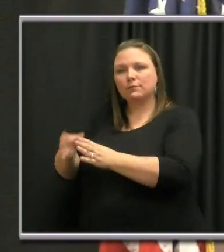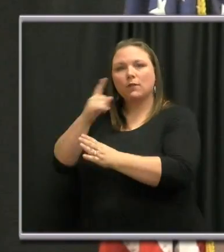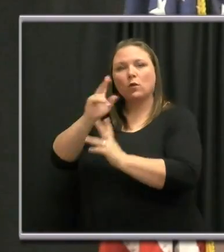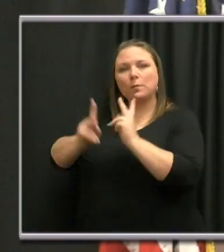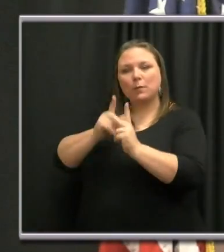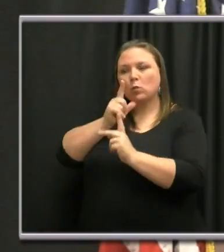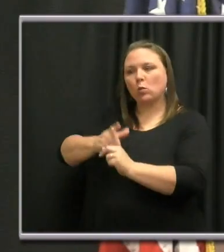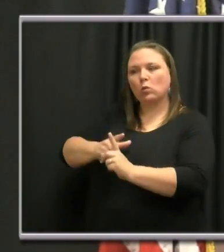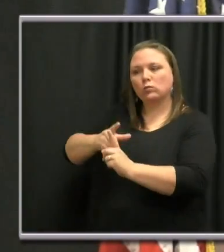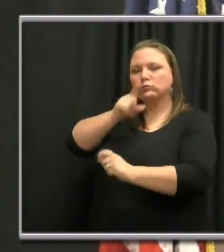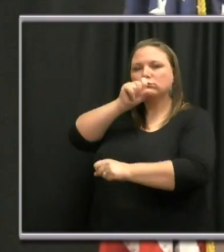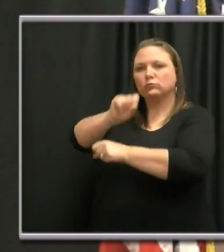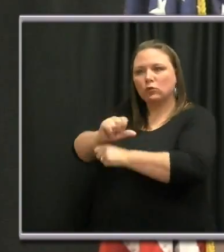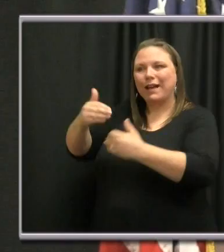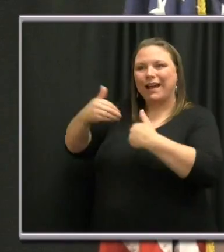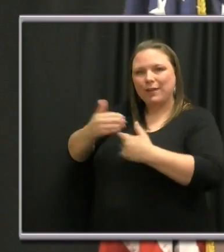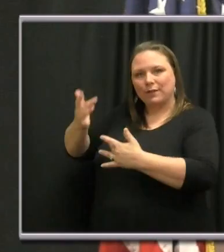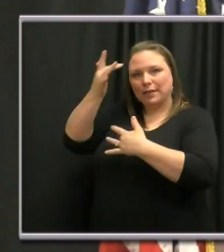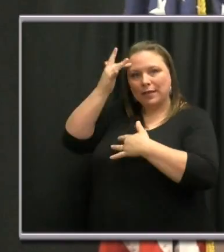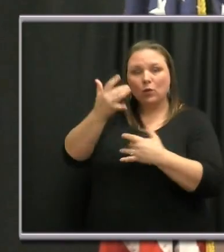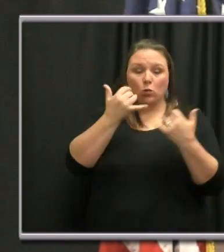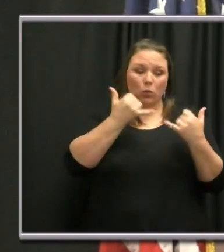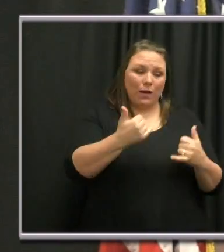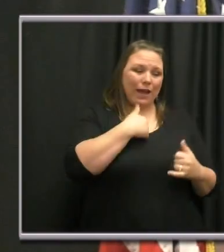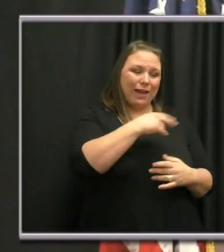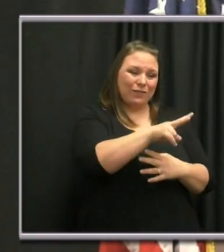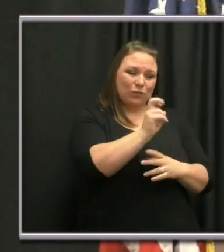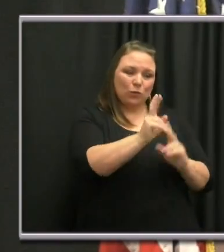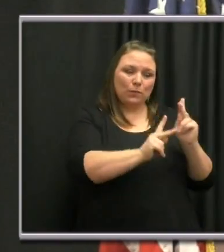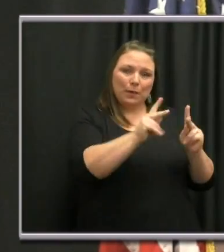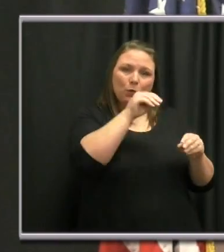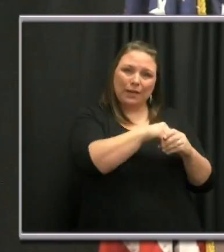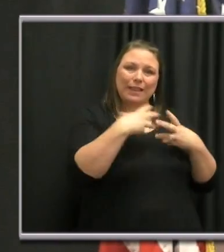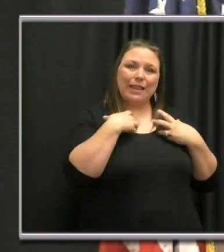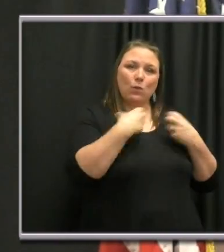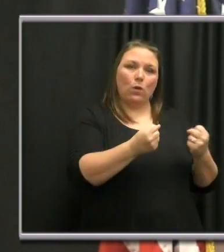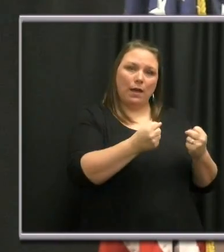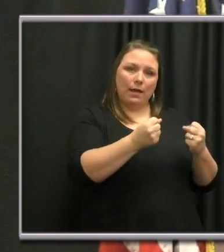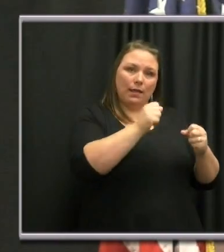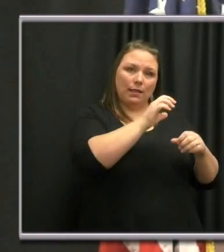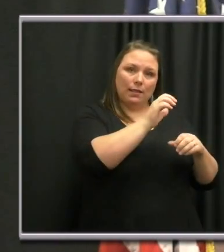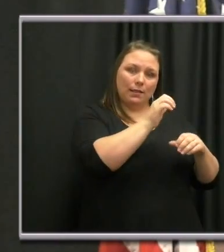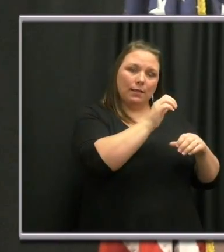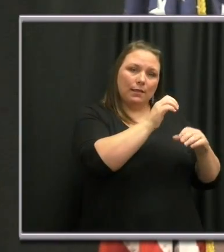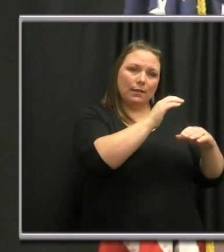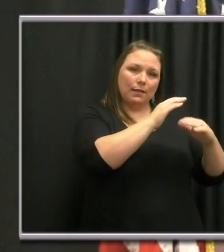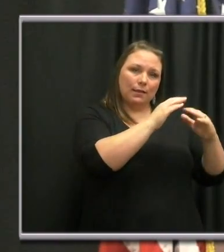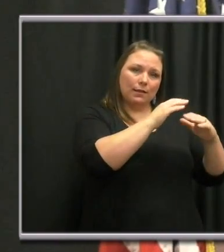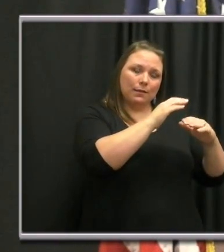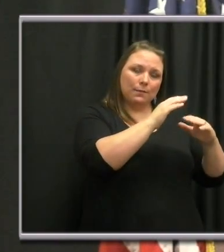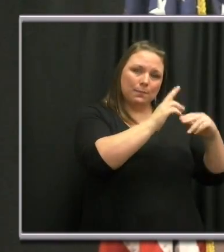WHO TESTED POSITIVE FOR DISEASE CURRENTLY THERE ARE APPROXIMATELY TWO HUNDRED